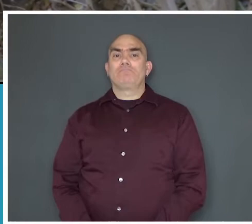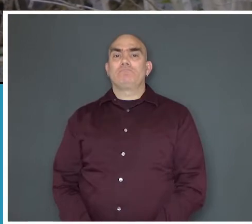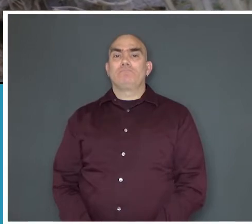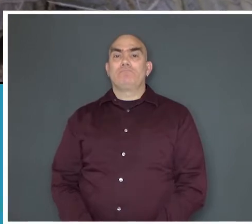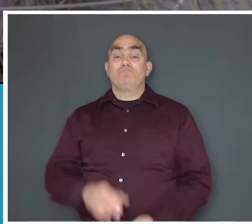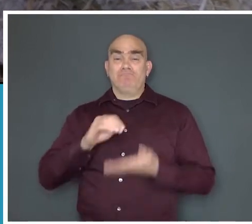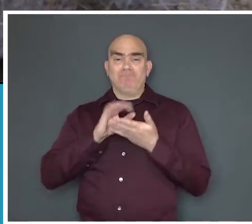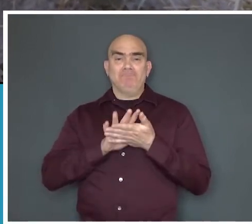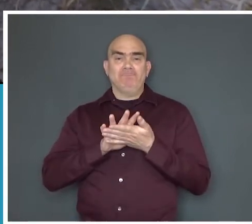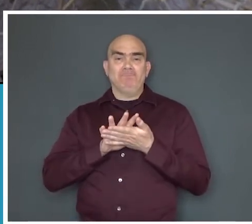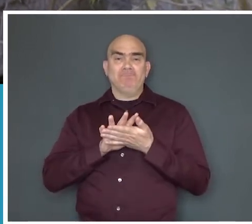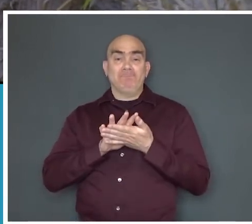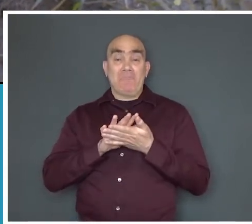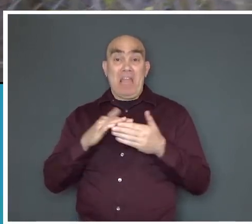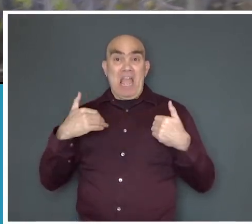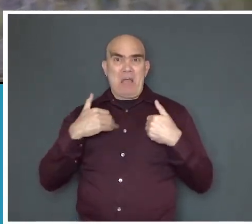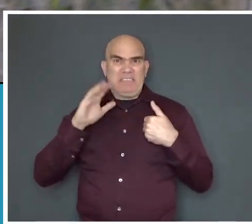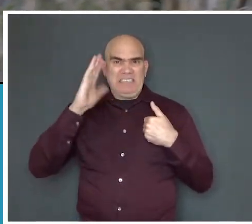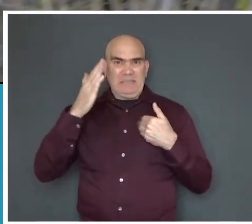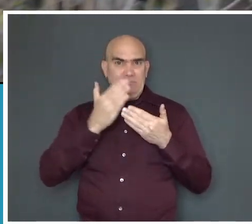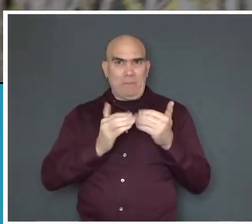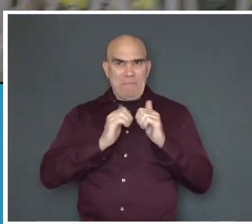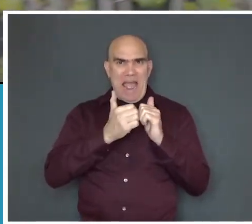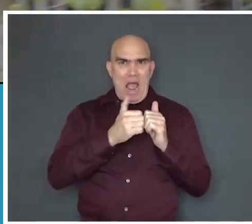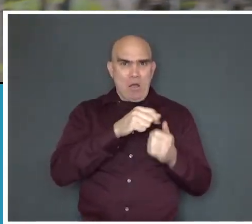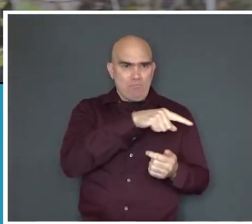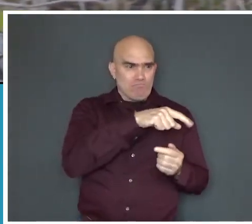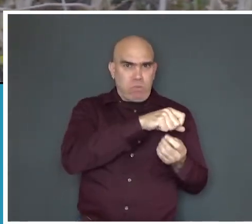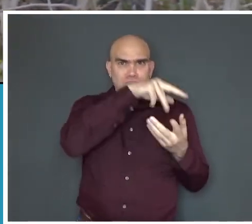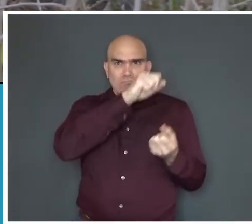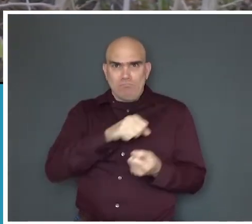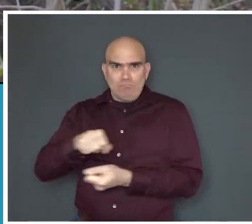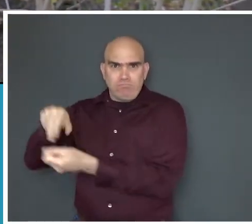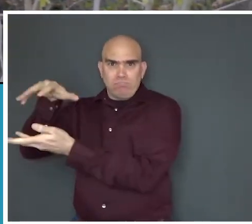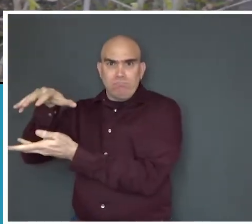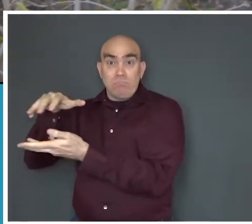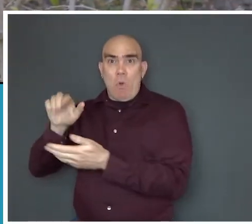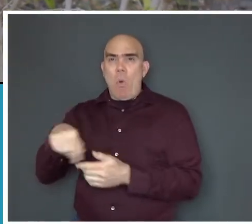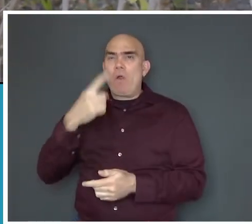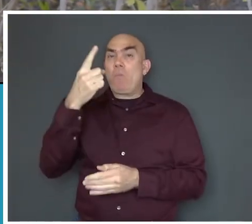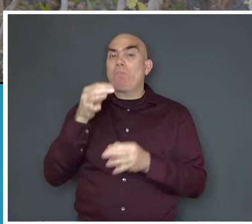Journal entry, animals seem to be moving from one place to another. Only one explanation.